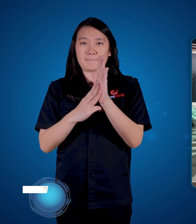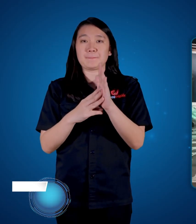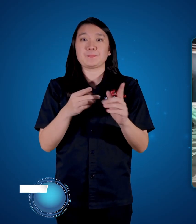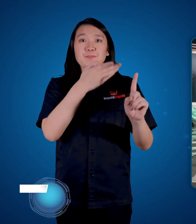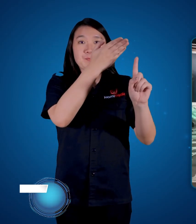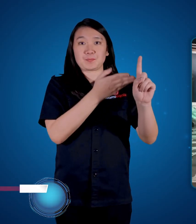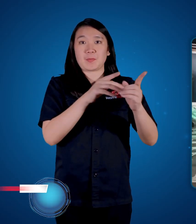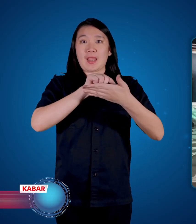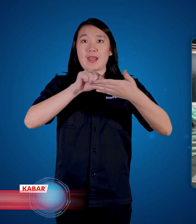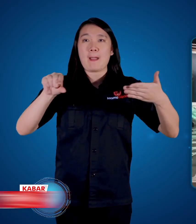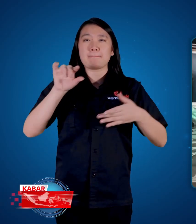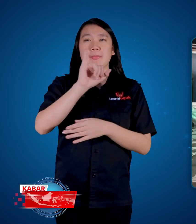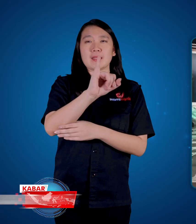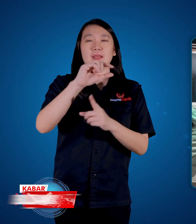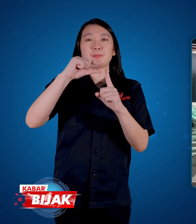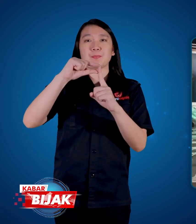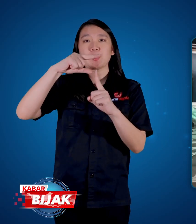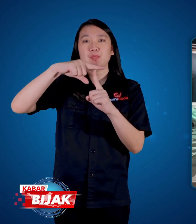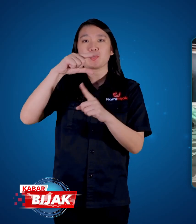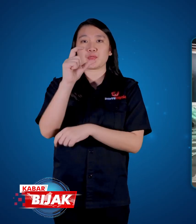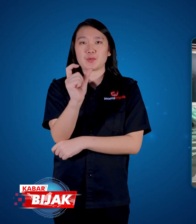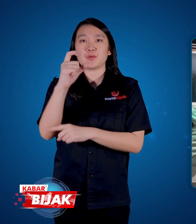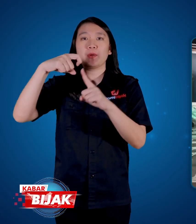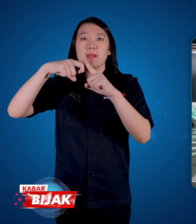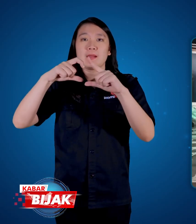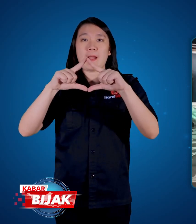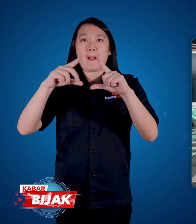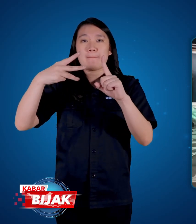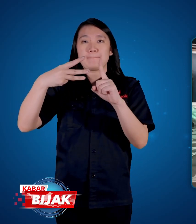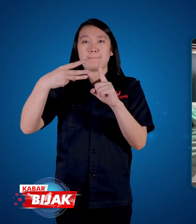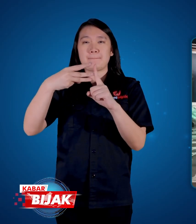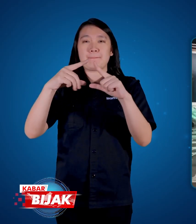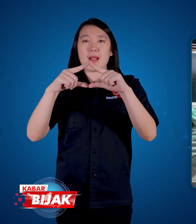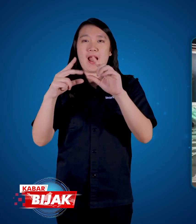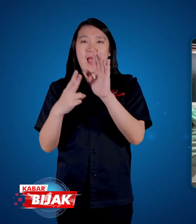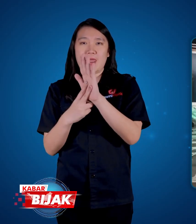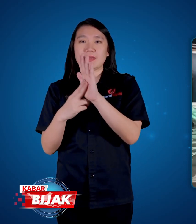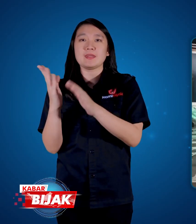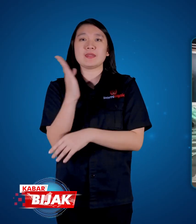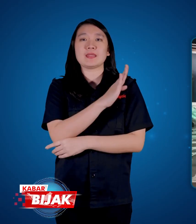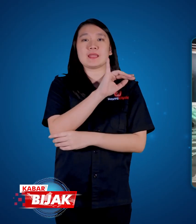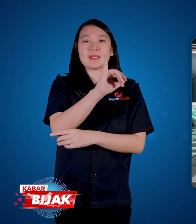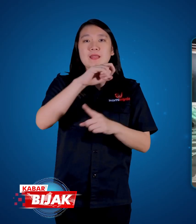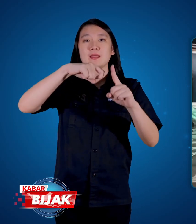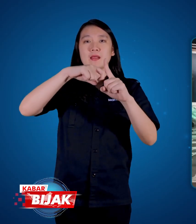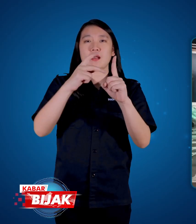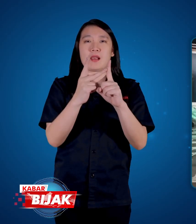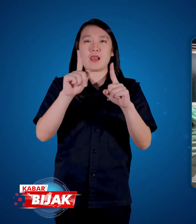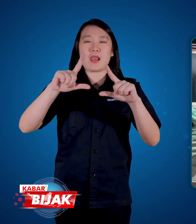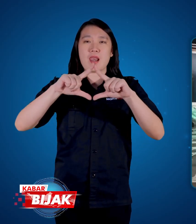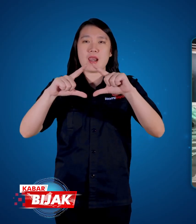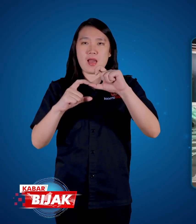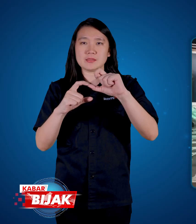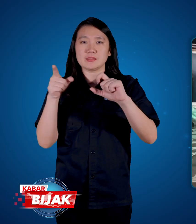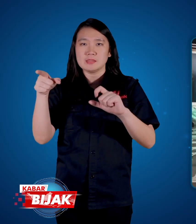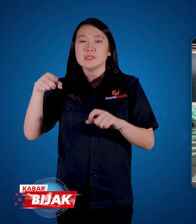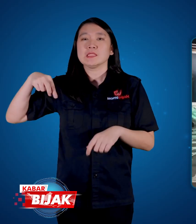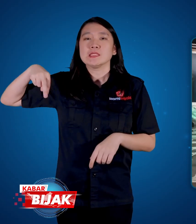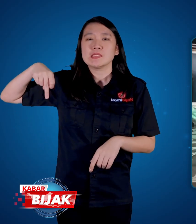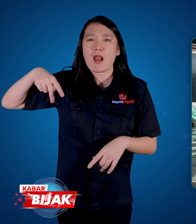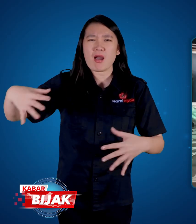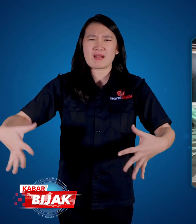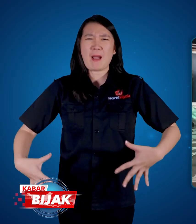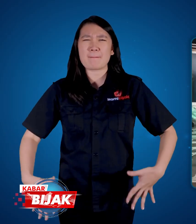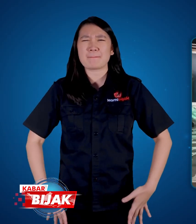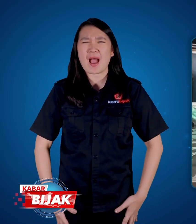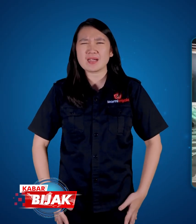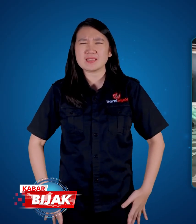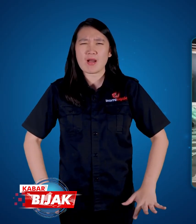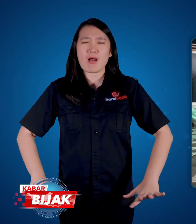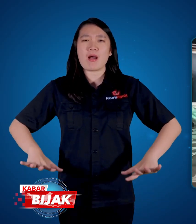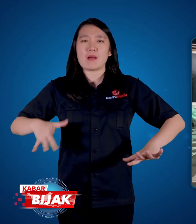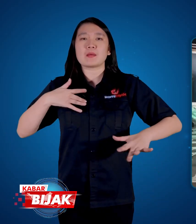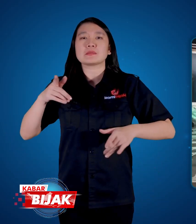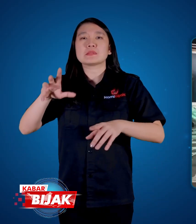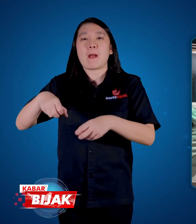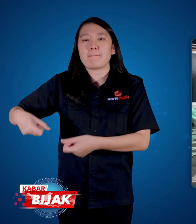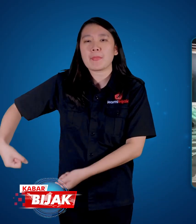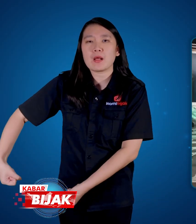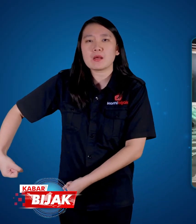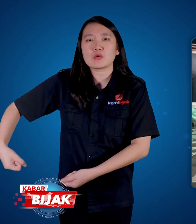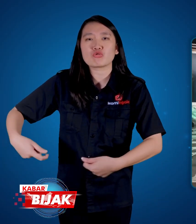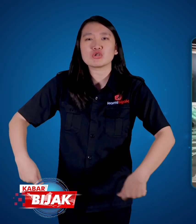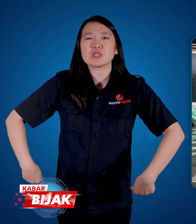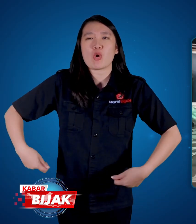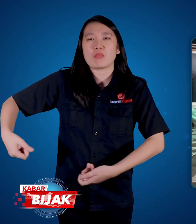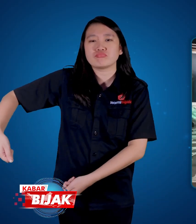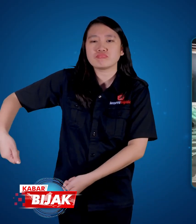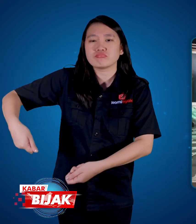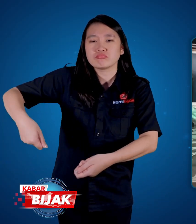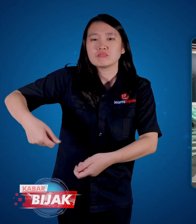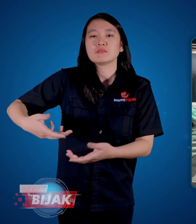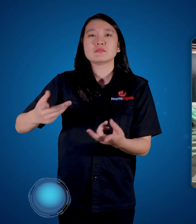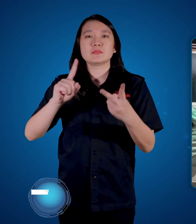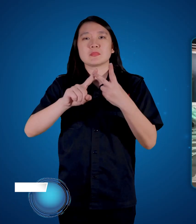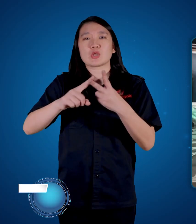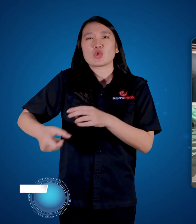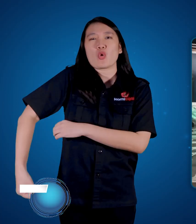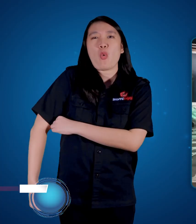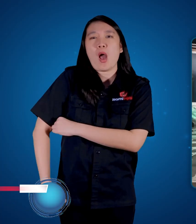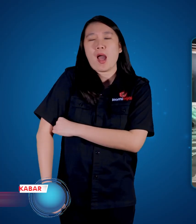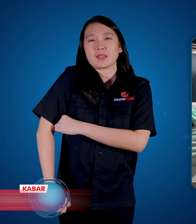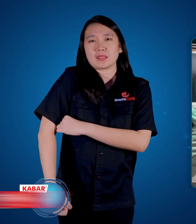Inspector Kaban was willing to walk wet and break through flooded while carrying a wheelchair and cane.